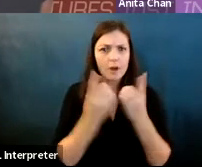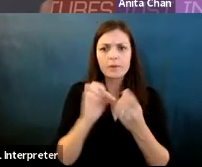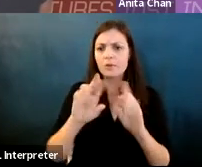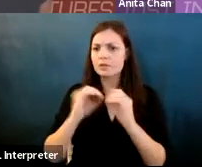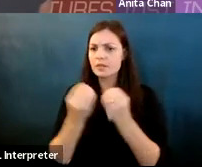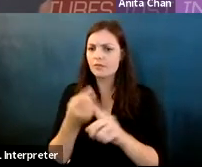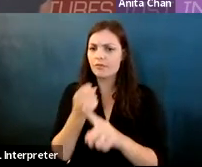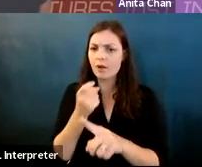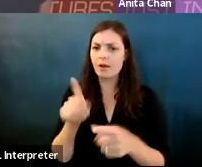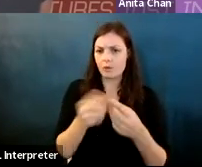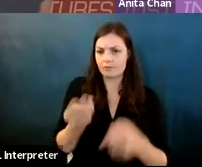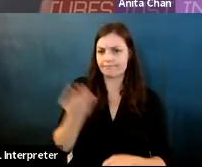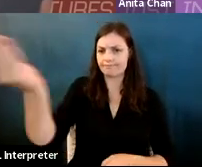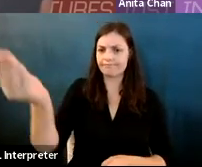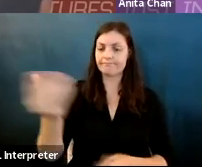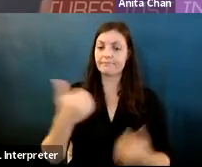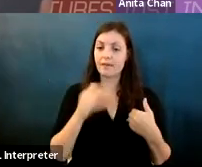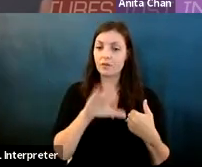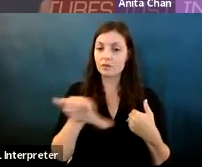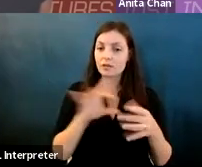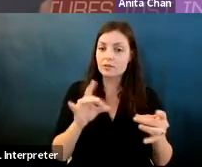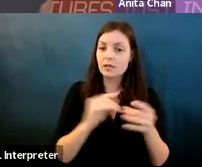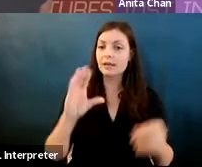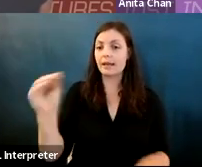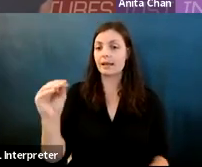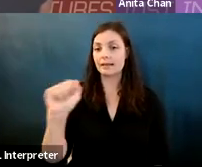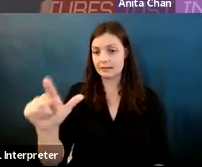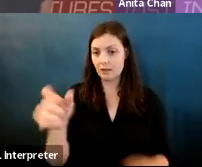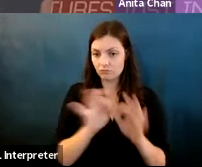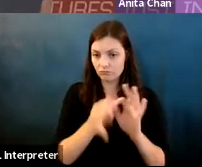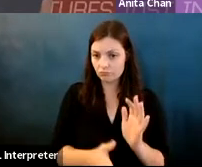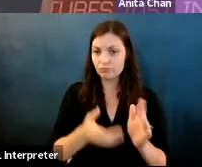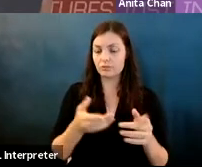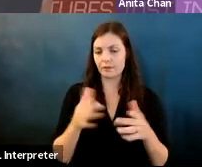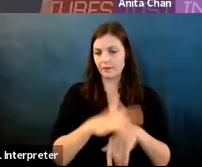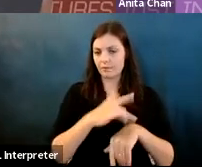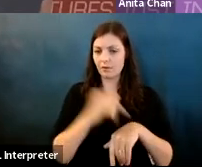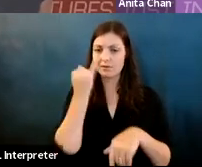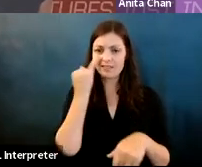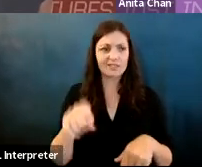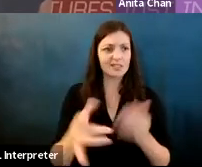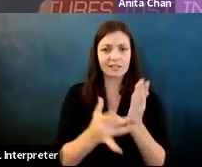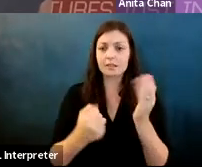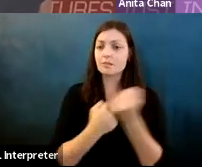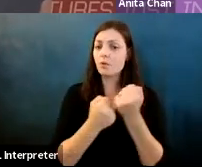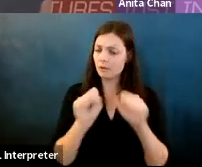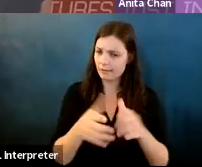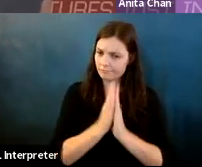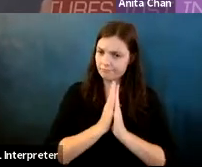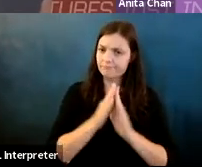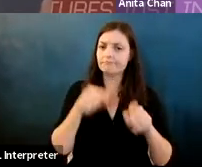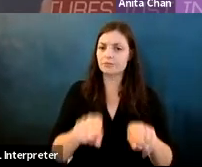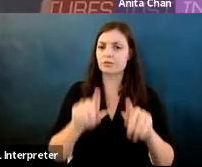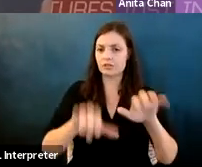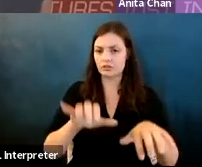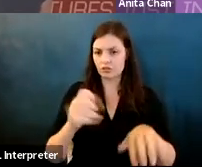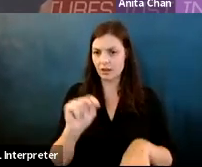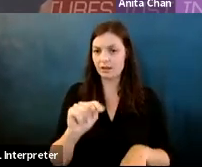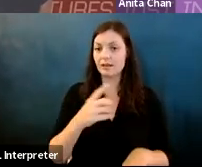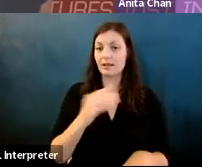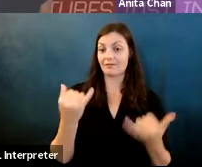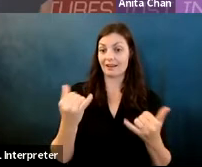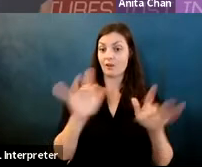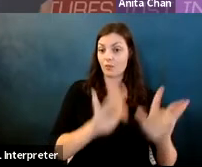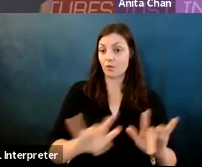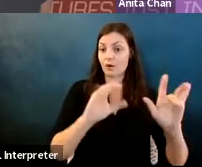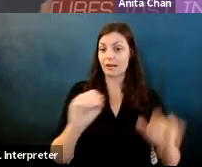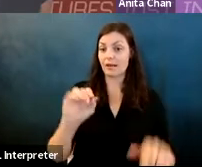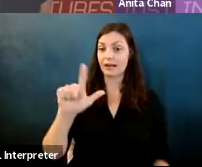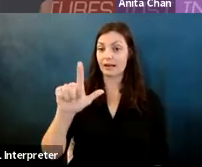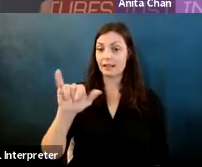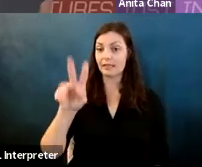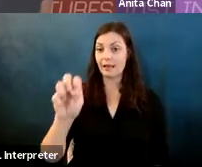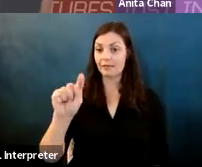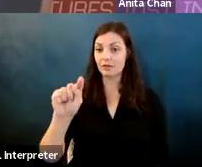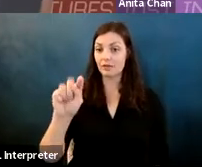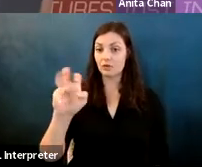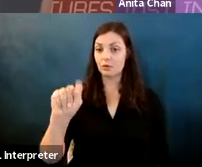Anita Chan: Closed captioning and American sign language support is also available during the talk, you can request any tech support in the chat this talk is recorded and we're live tweeting this talk with the hashtag hashtag just infrastructures.